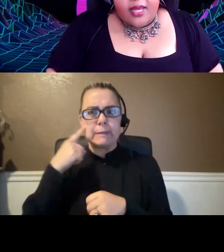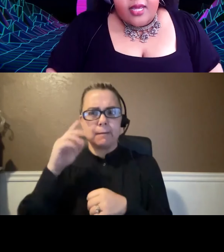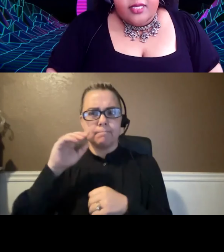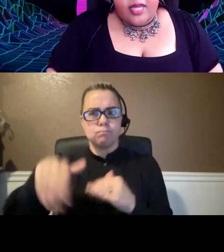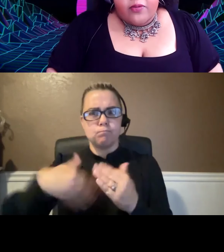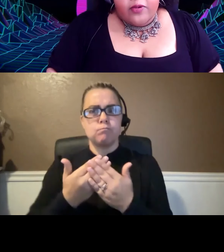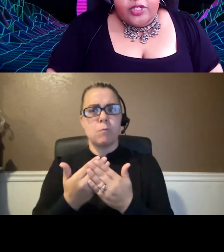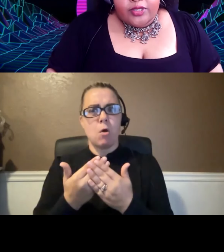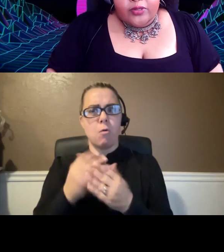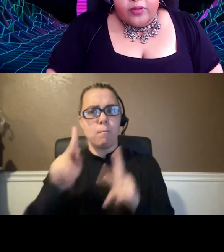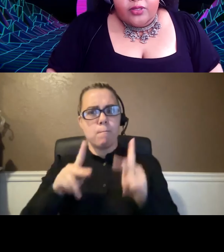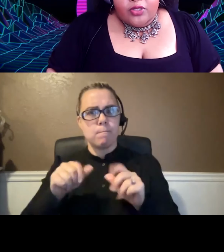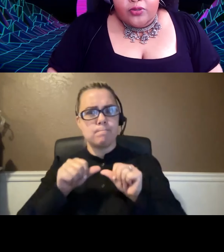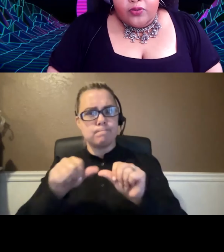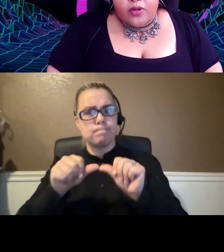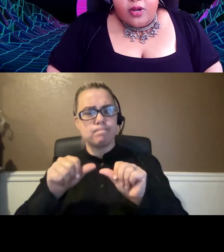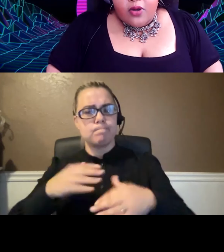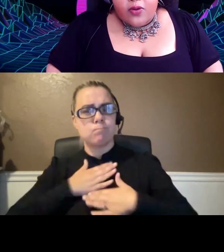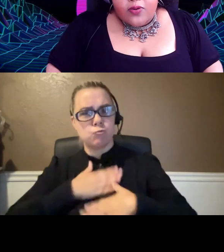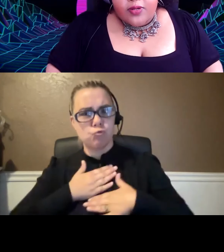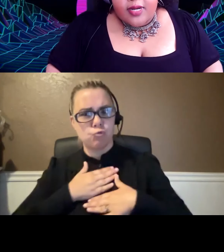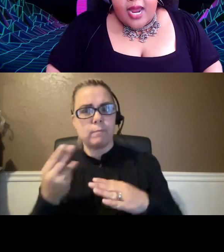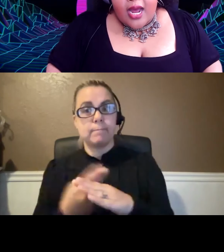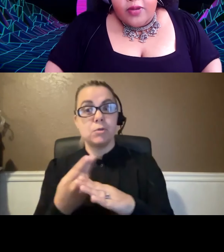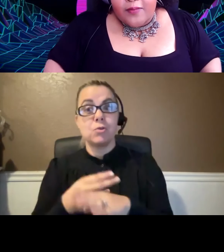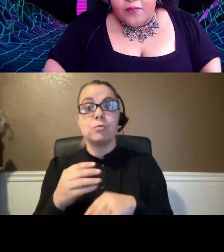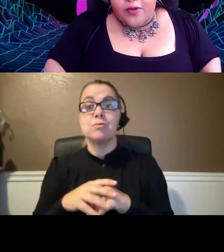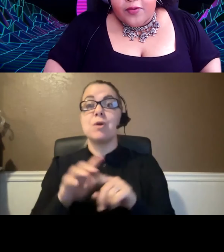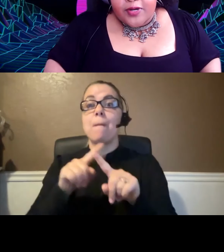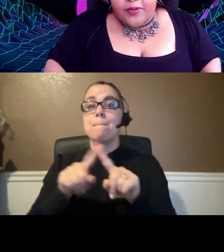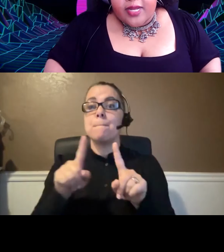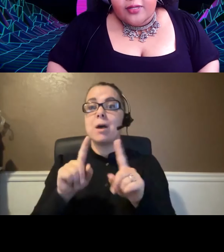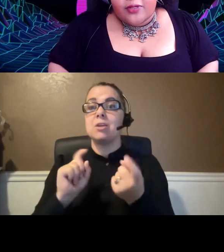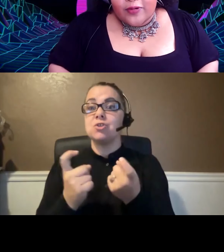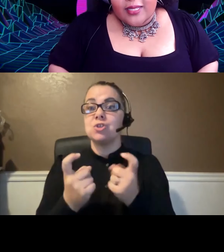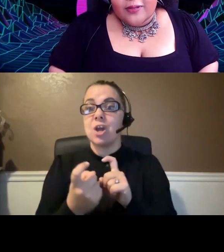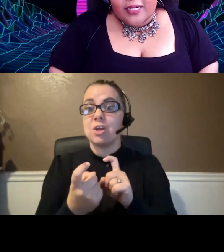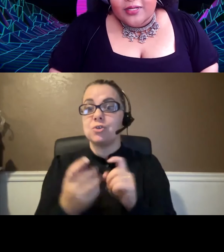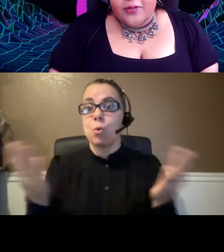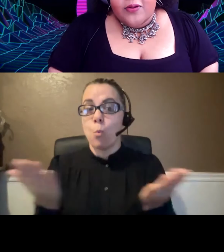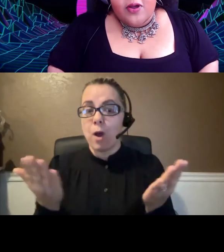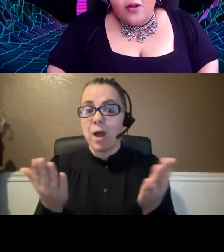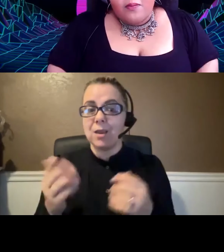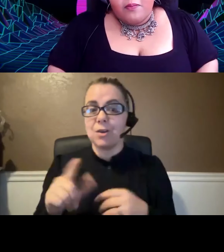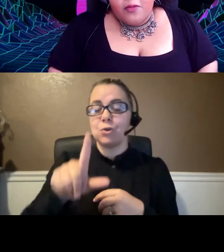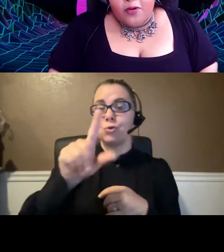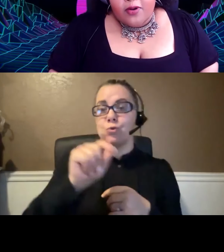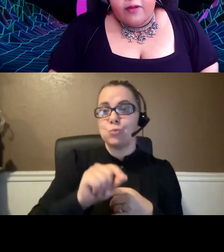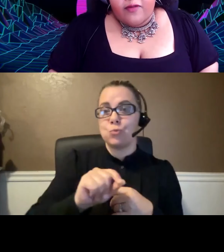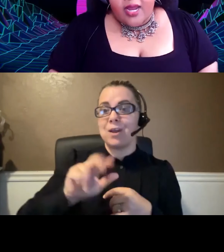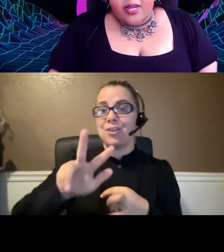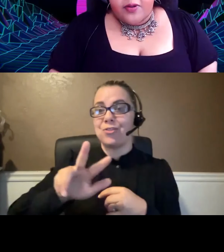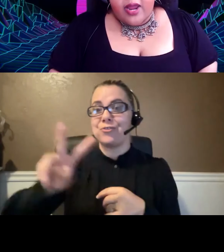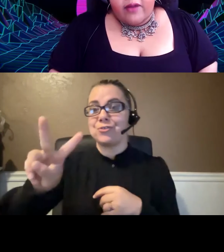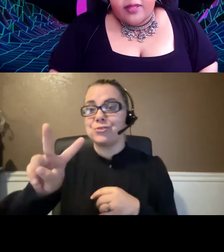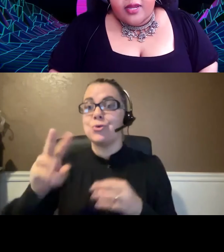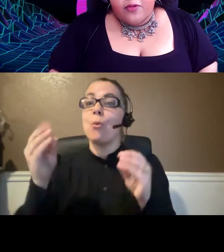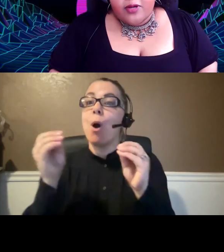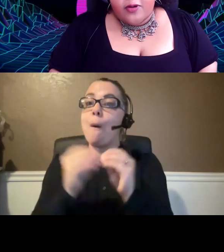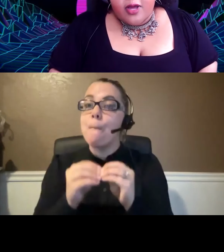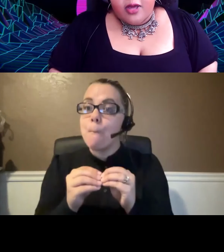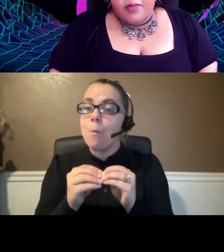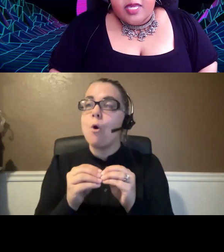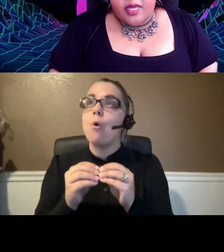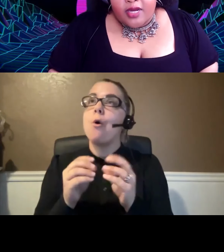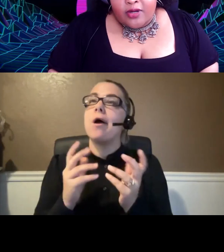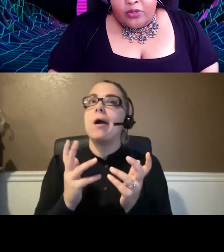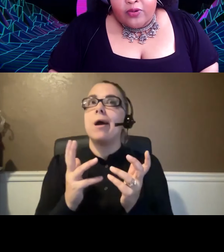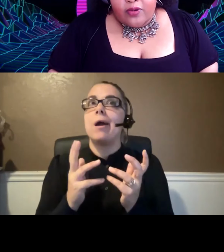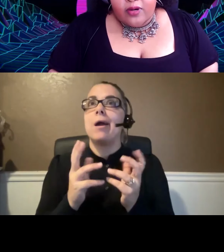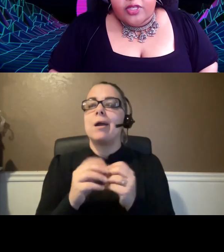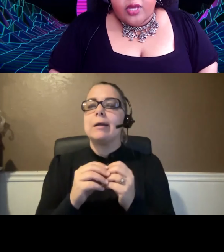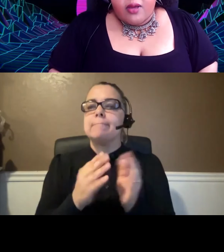is that we are just going to now get in 2032 more of that. Everything will be geared towards